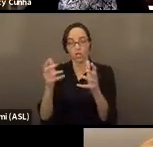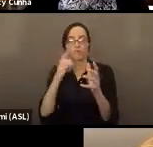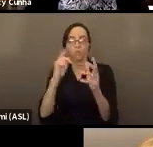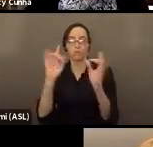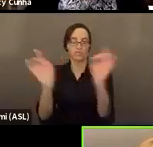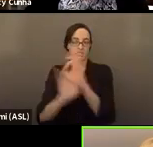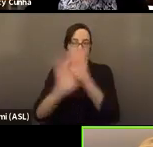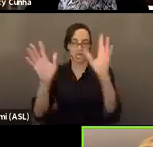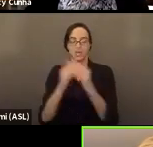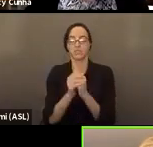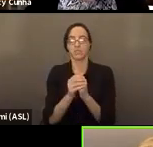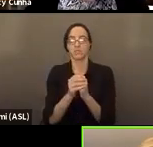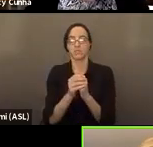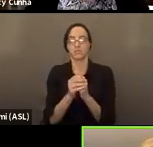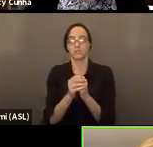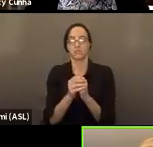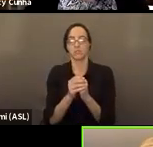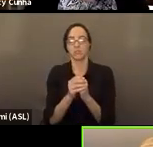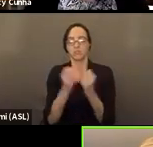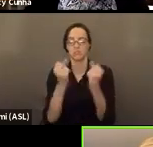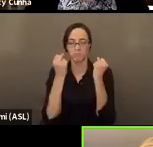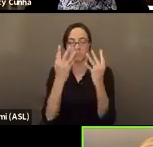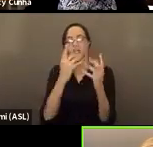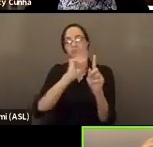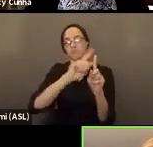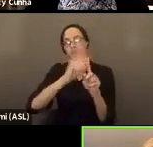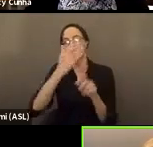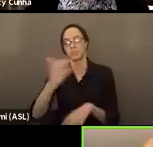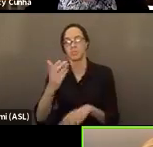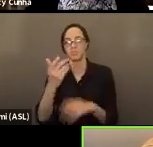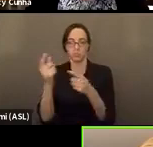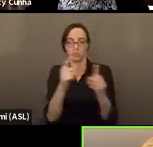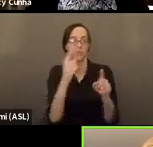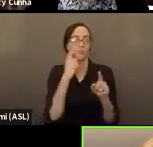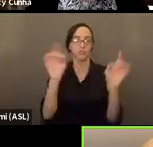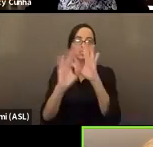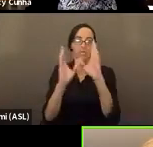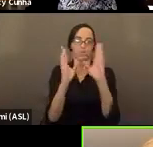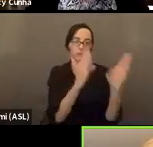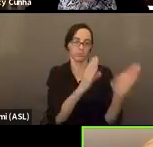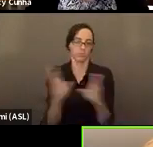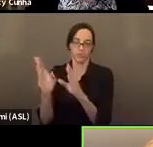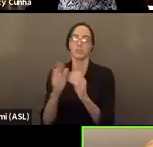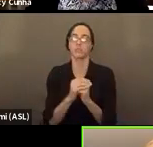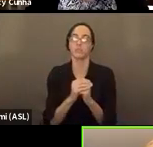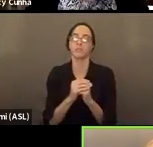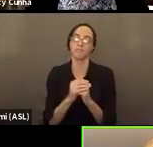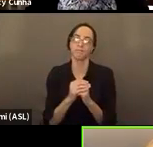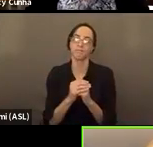okay great um before i jump into a few other questions i just wanted to open it up to the